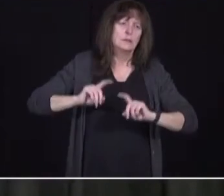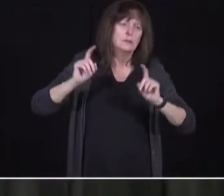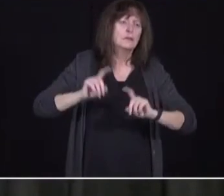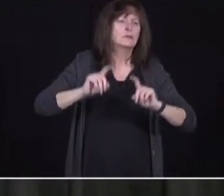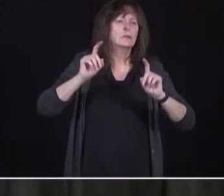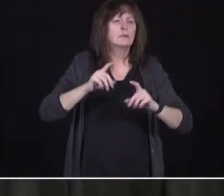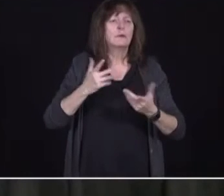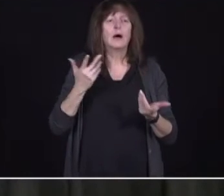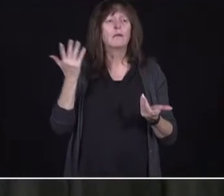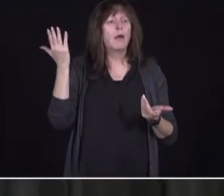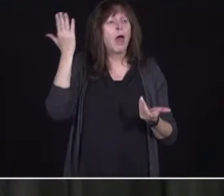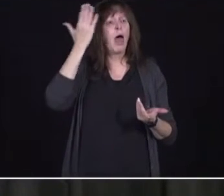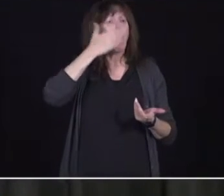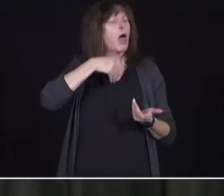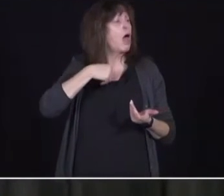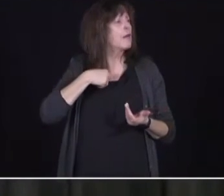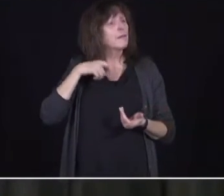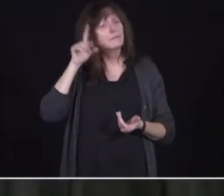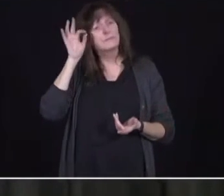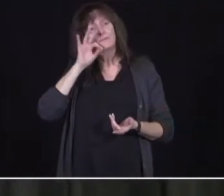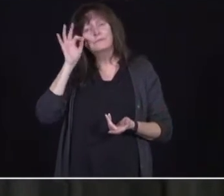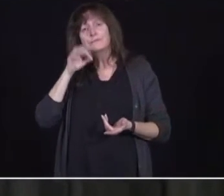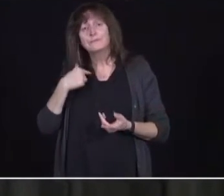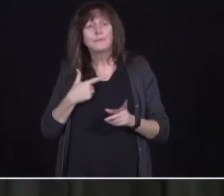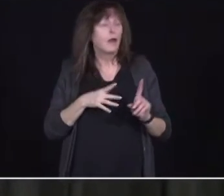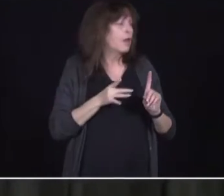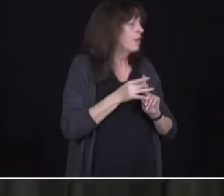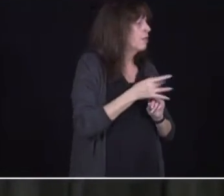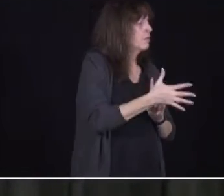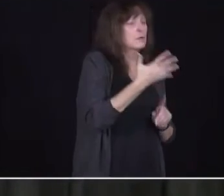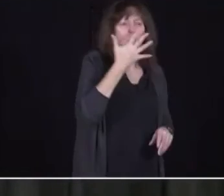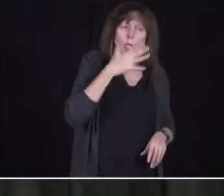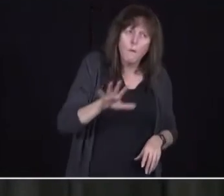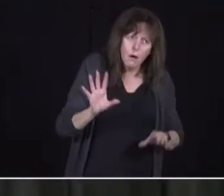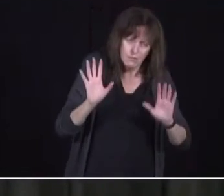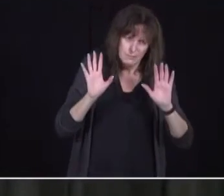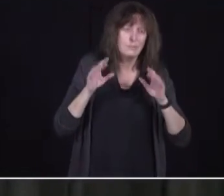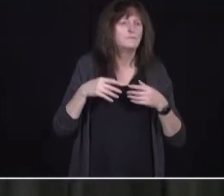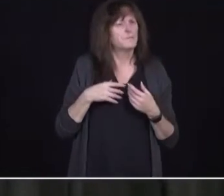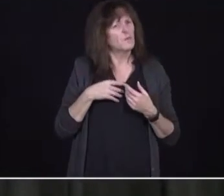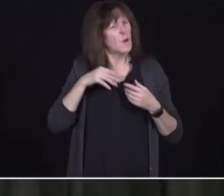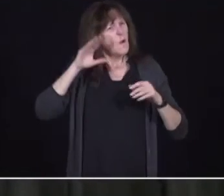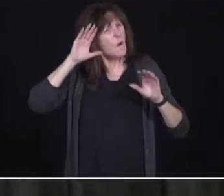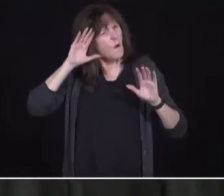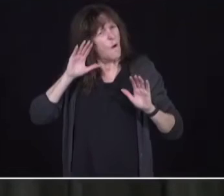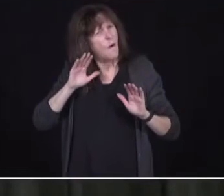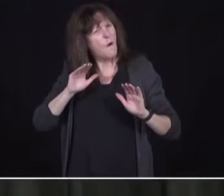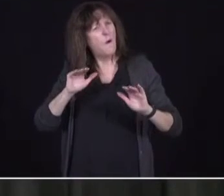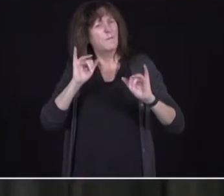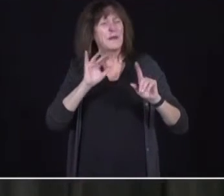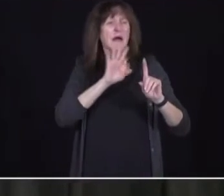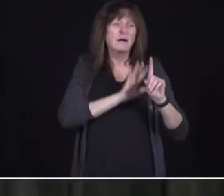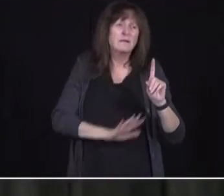in, is tested so that they don't bring it in inadvertently with them. We need to protect those residents.